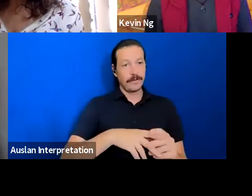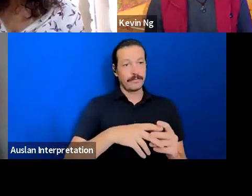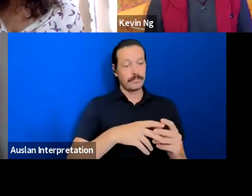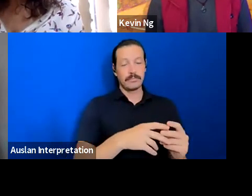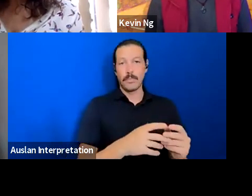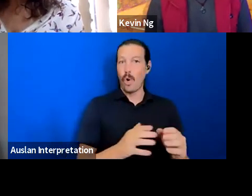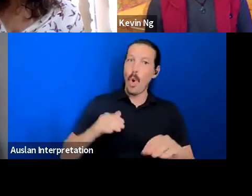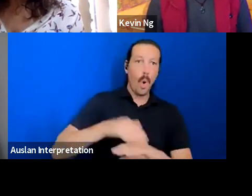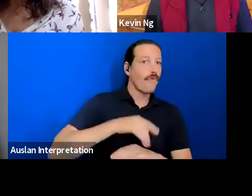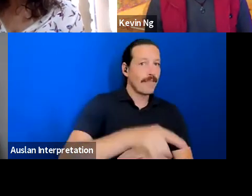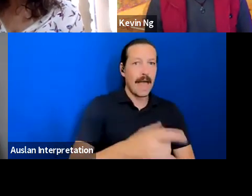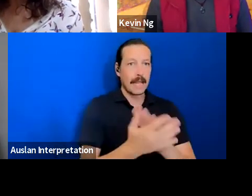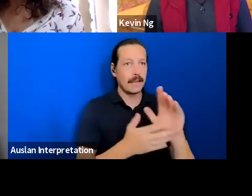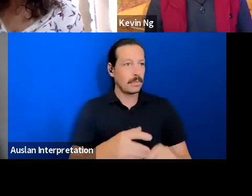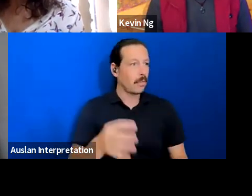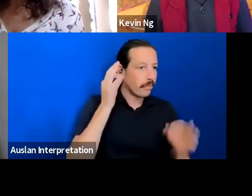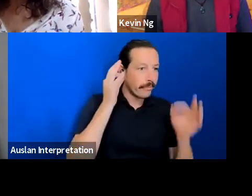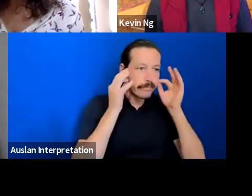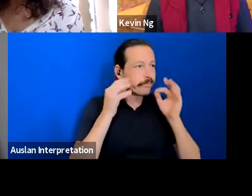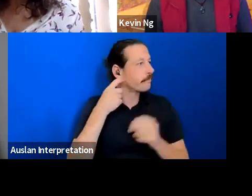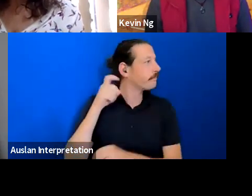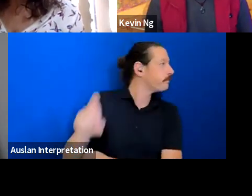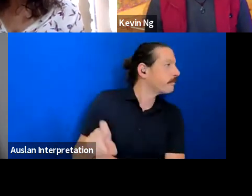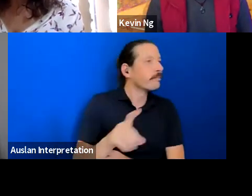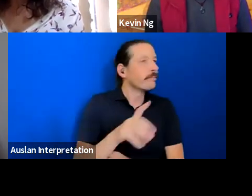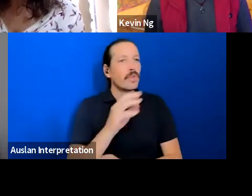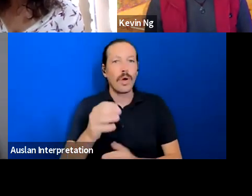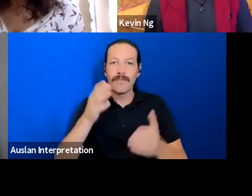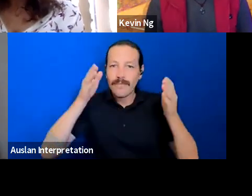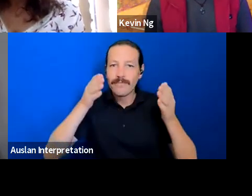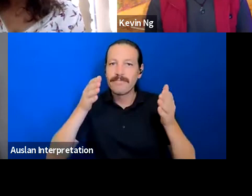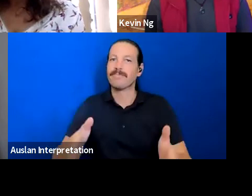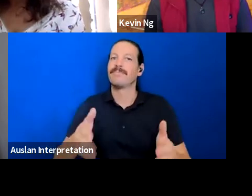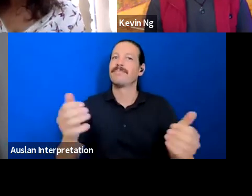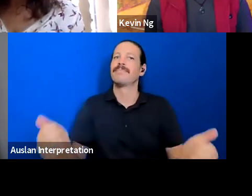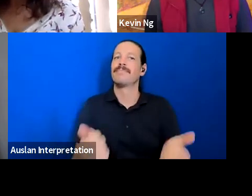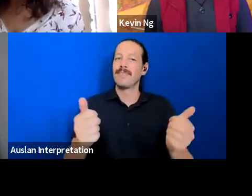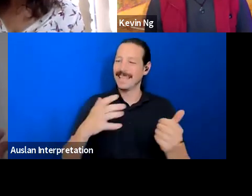that that applicant has put in and if you start to drift it's time to put it down and walk away for